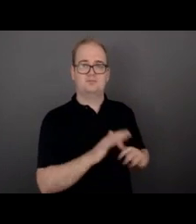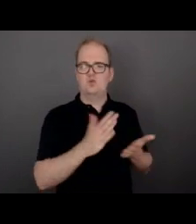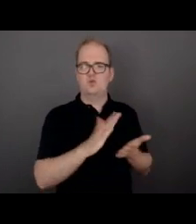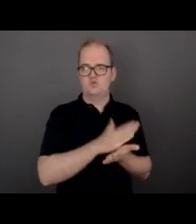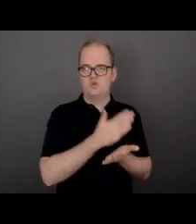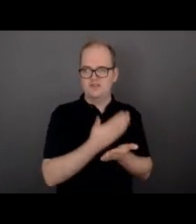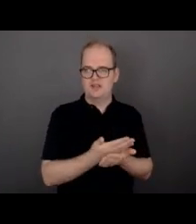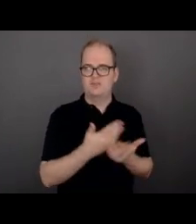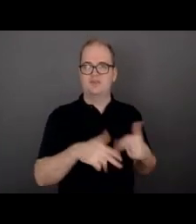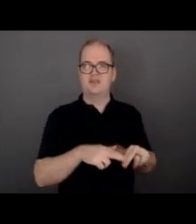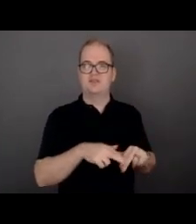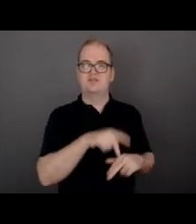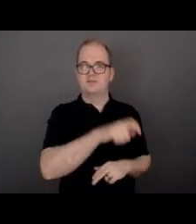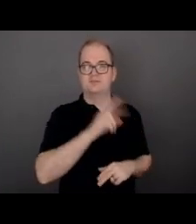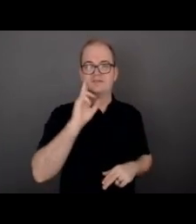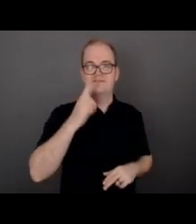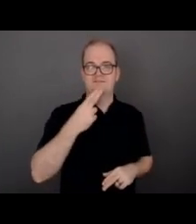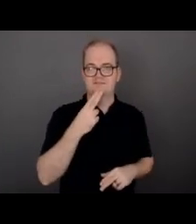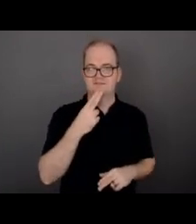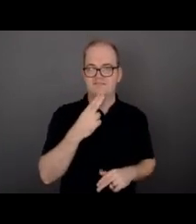client is deaf.